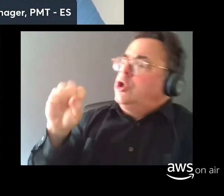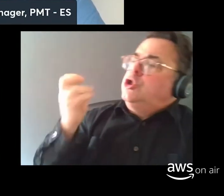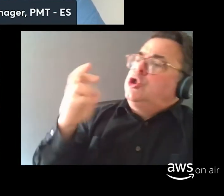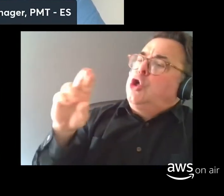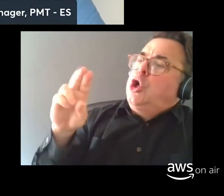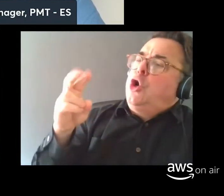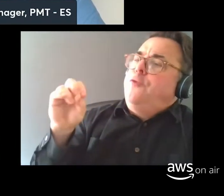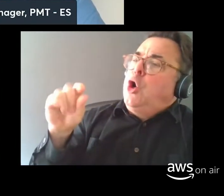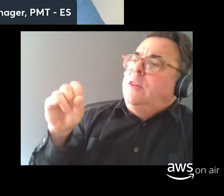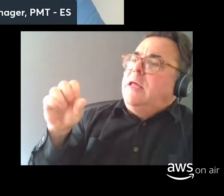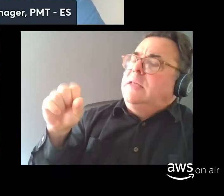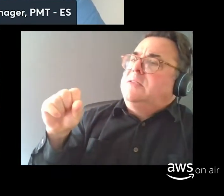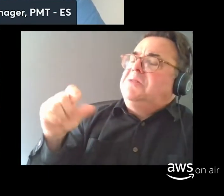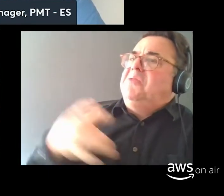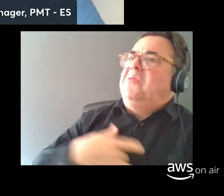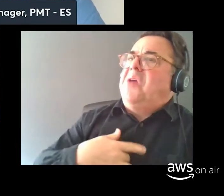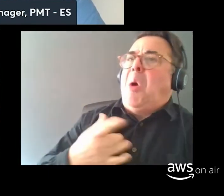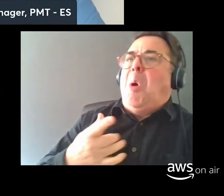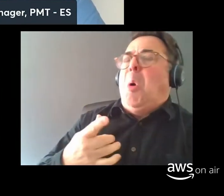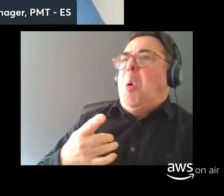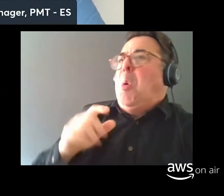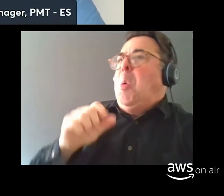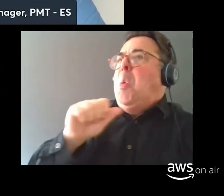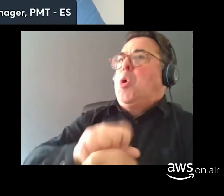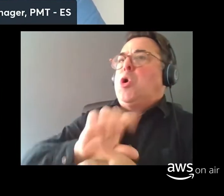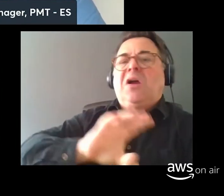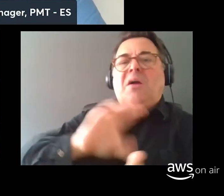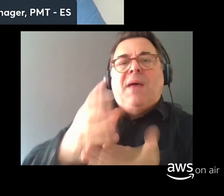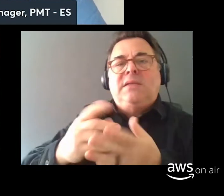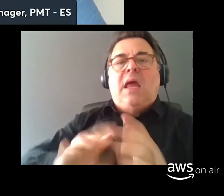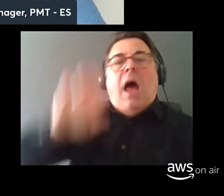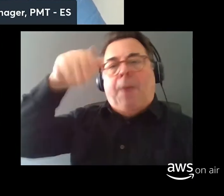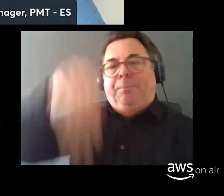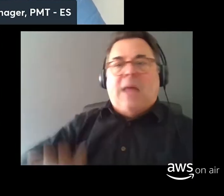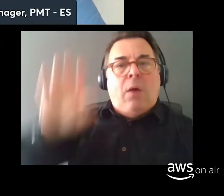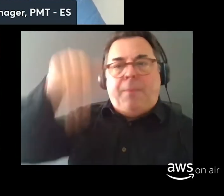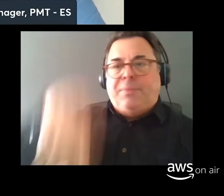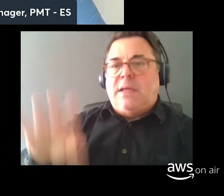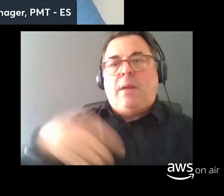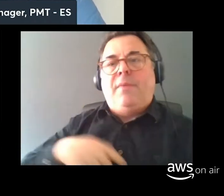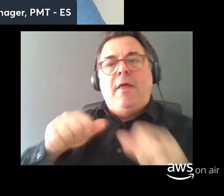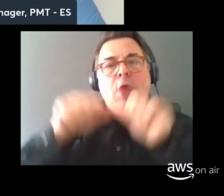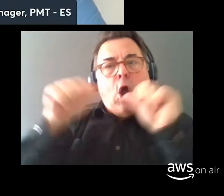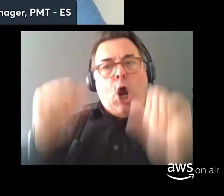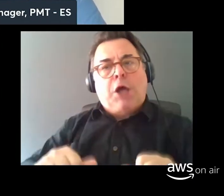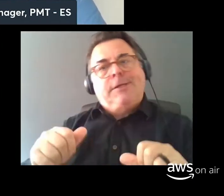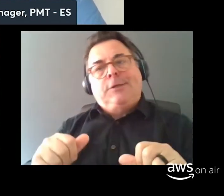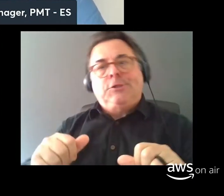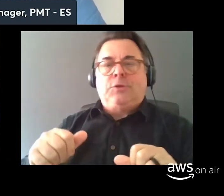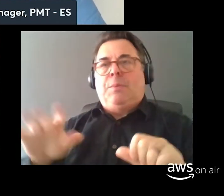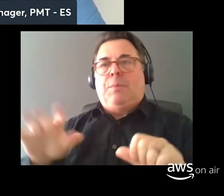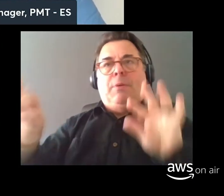unpredictable workloads typically. With a lot of the architectural choices that people have made with serverless.